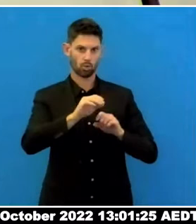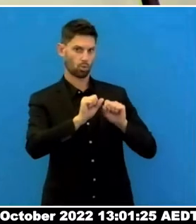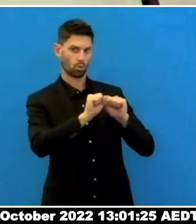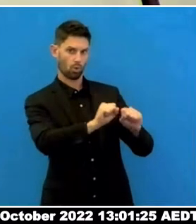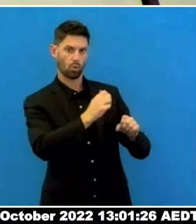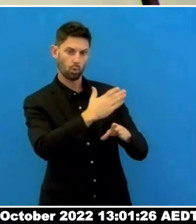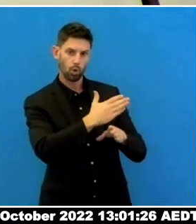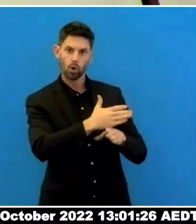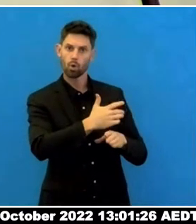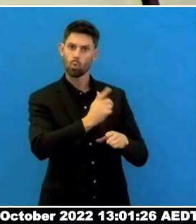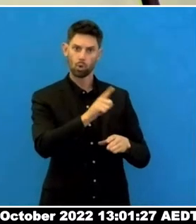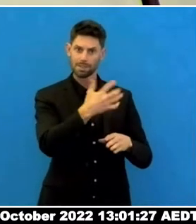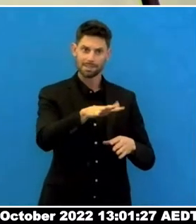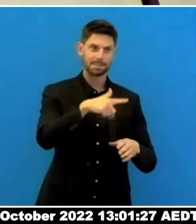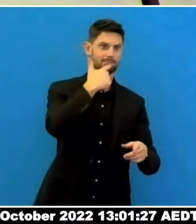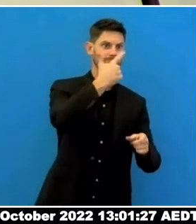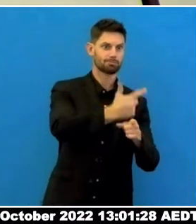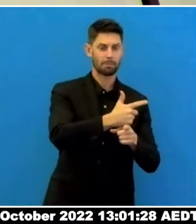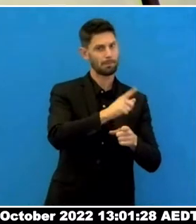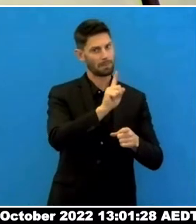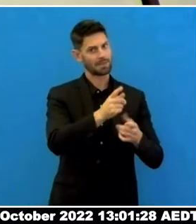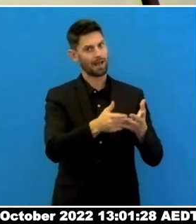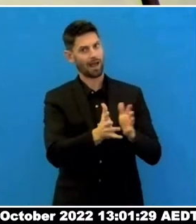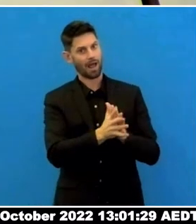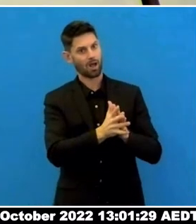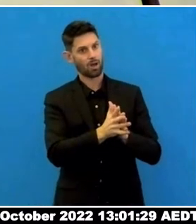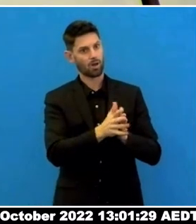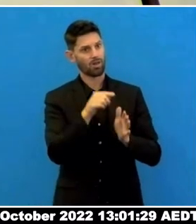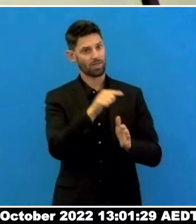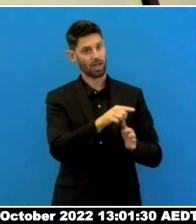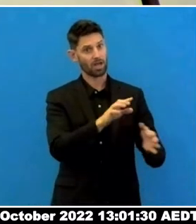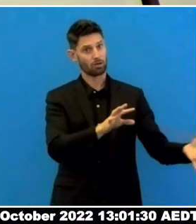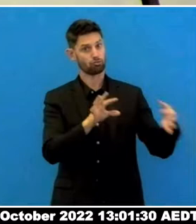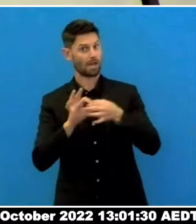or the issues you have raised. But as far as I can tell, the only reference to violence, abuse,